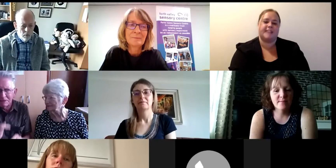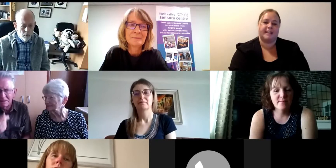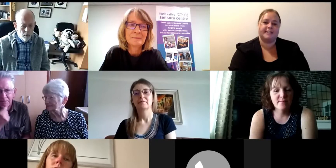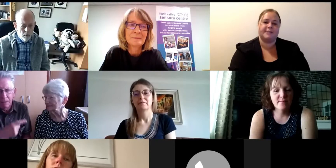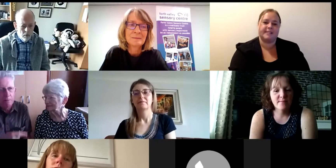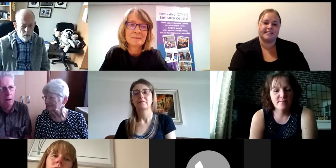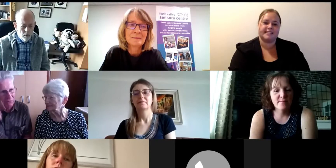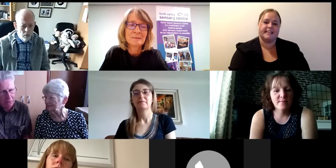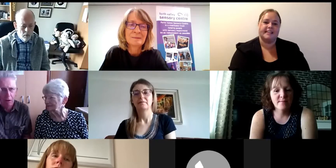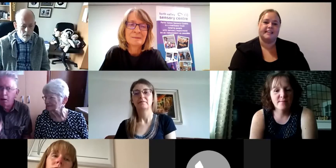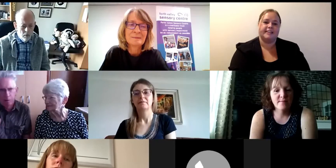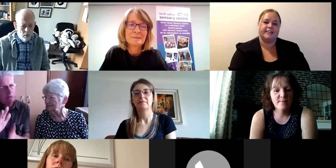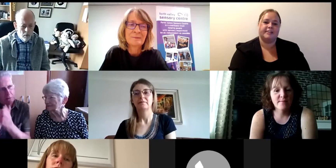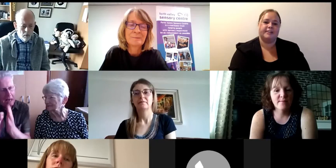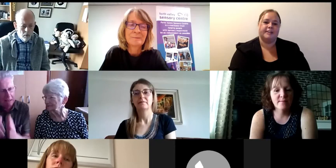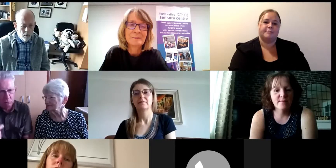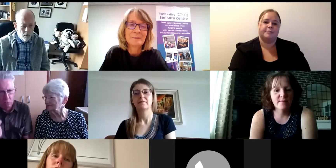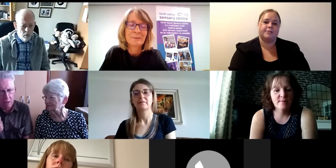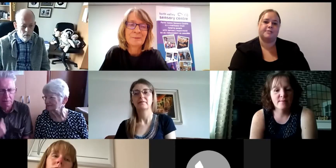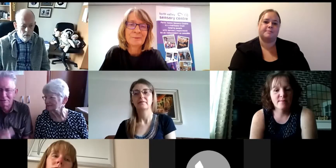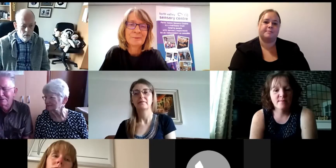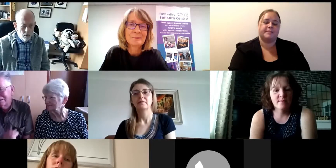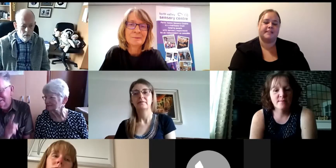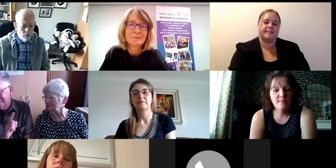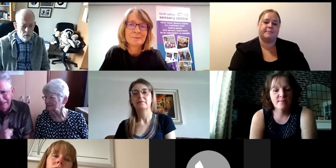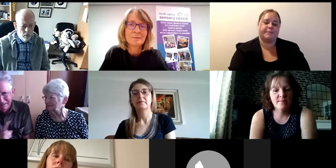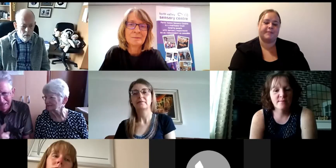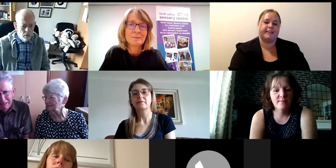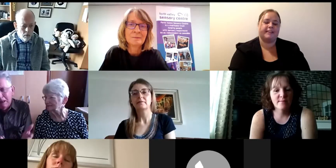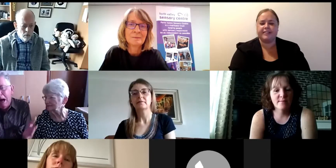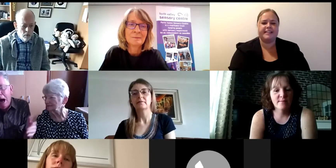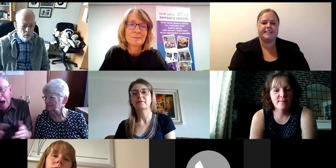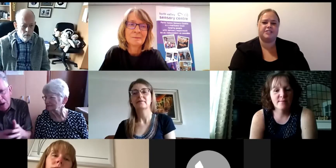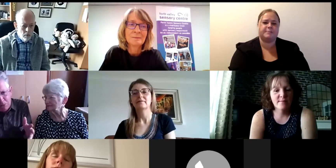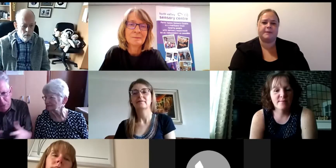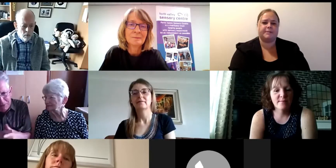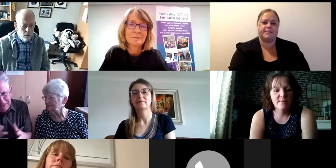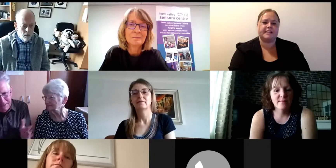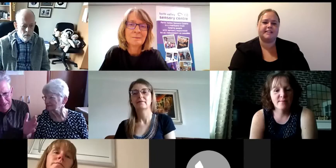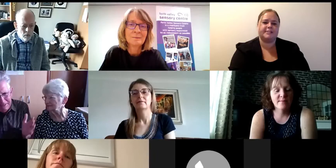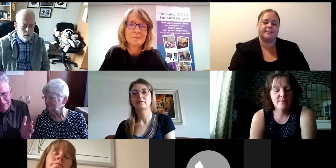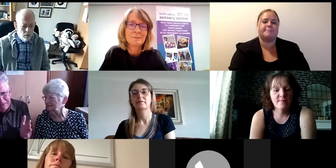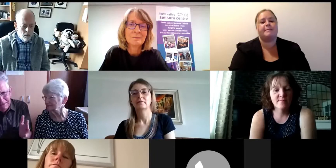You know, most deaf people think they need to sign to us but I'm like, you